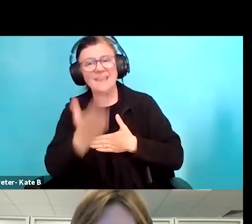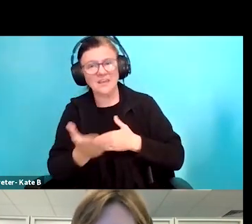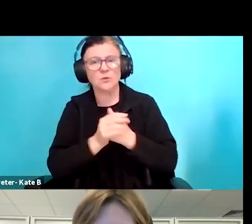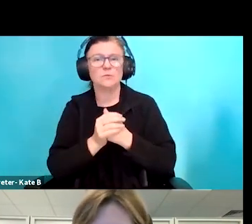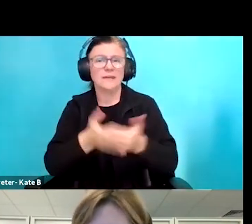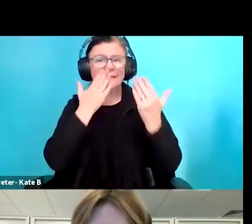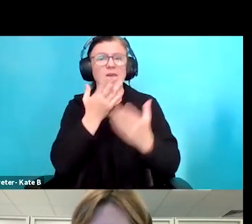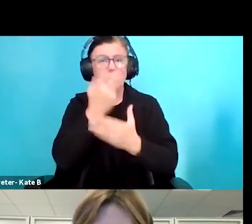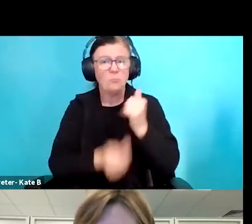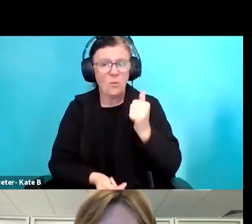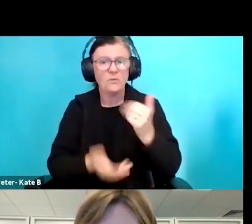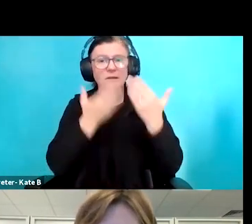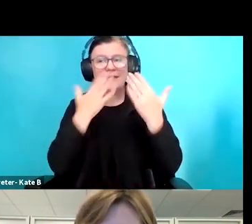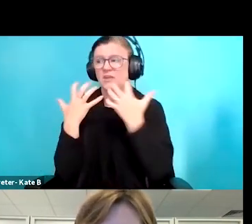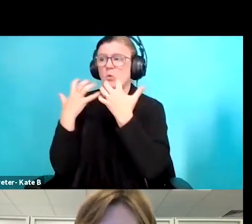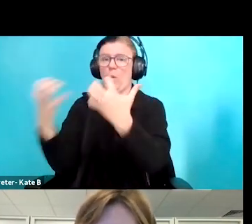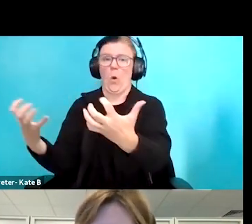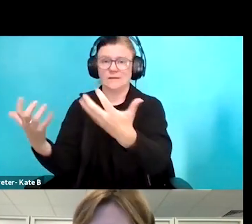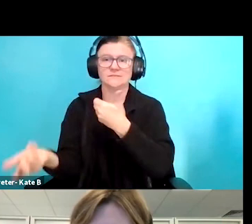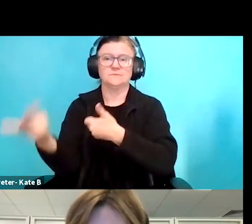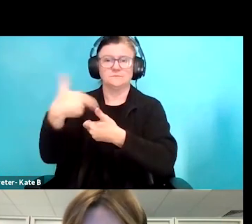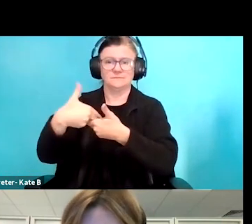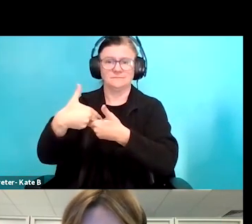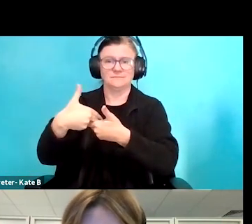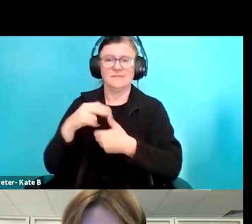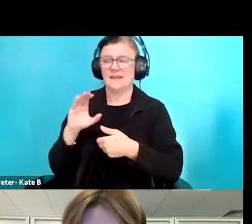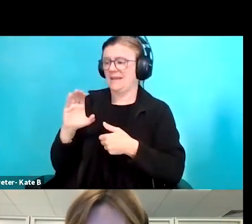both and thank you audience for participating and Kaitlin, I’ll hand it back over to you.